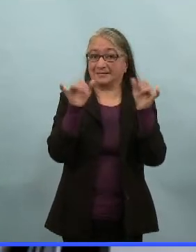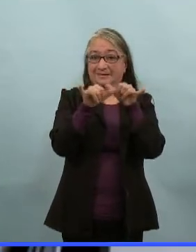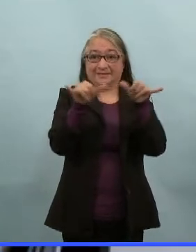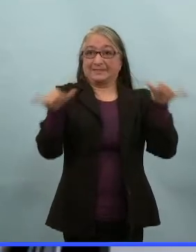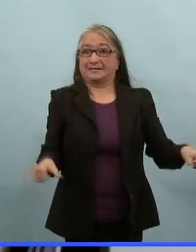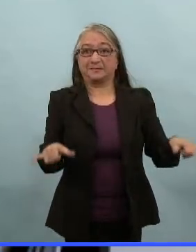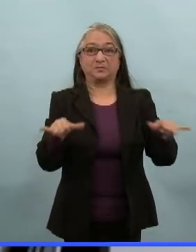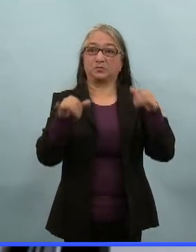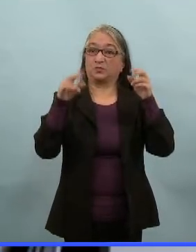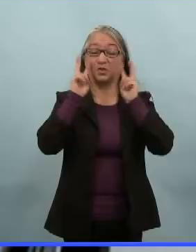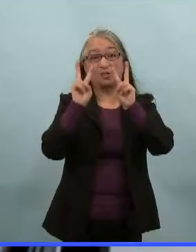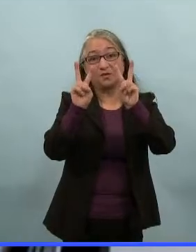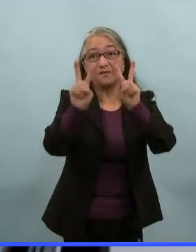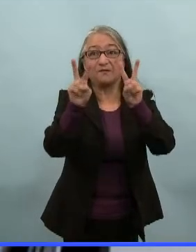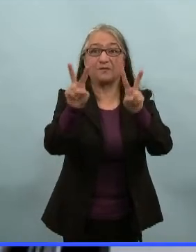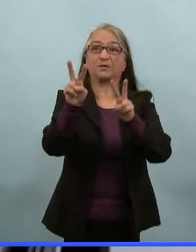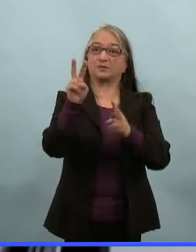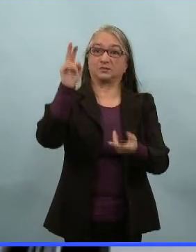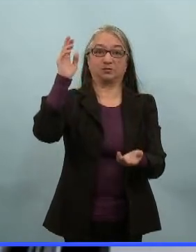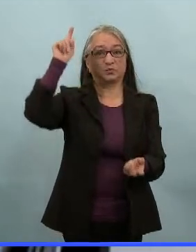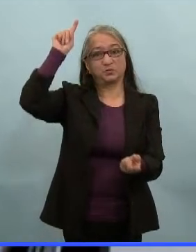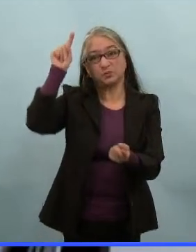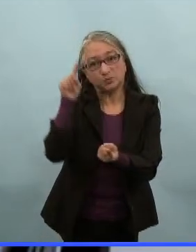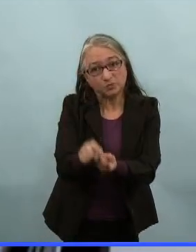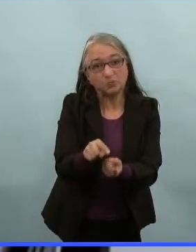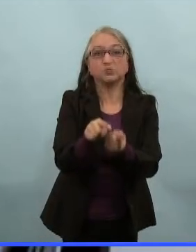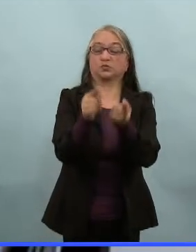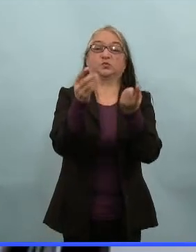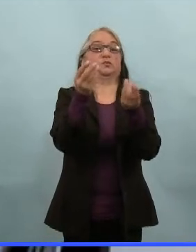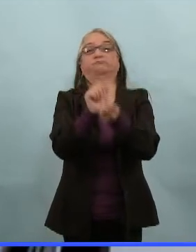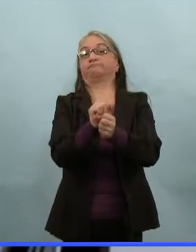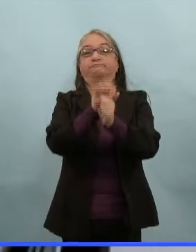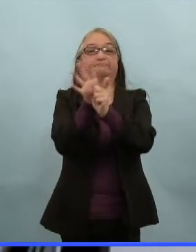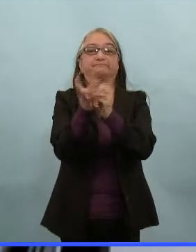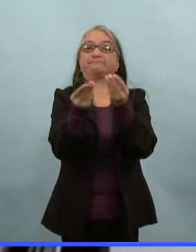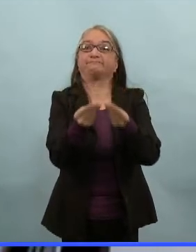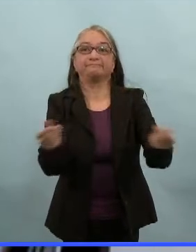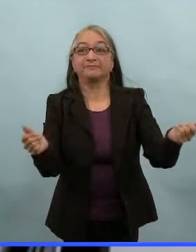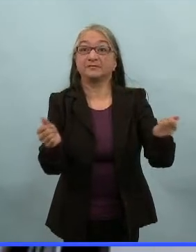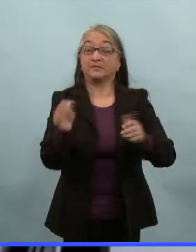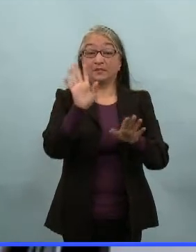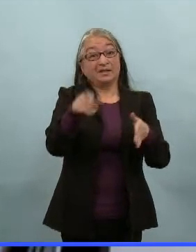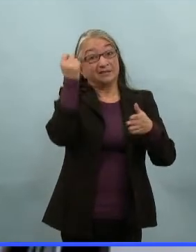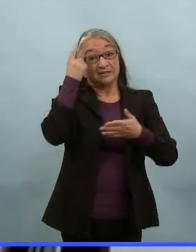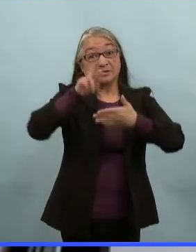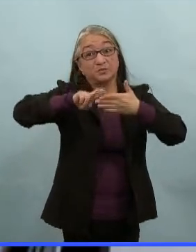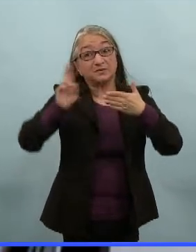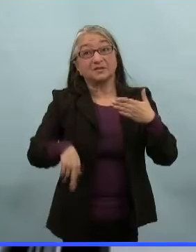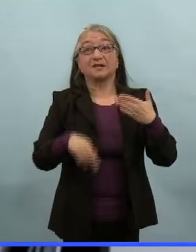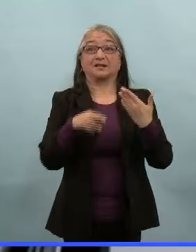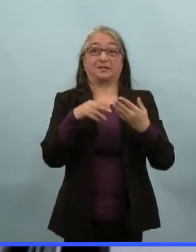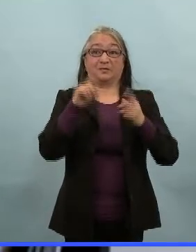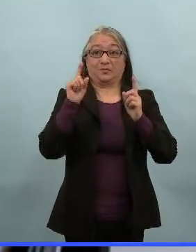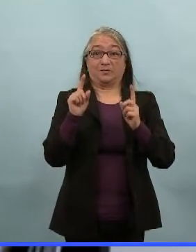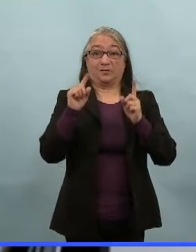a further breakdown of the results that we have um is that two doses of the vaccine is not protecting